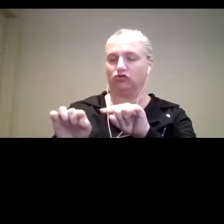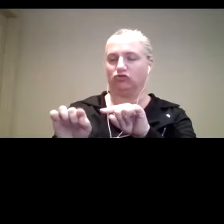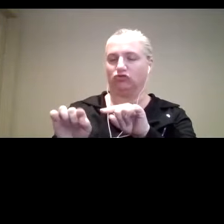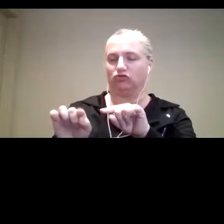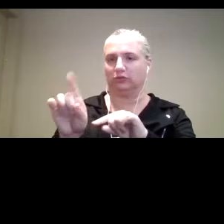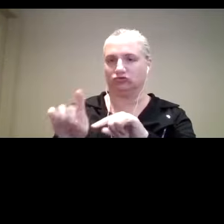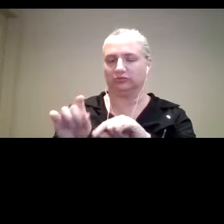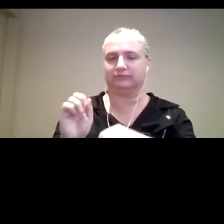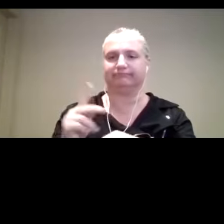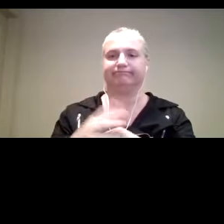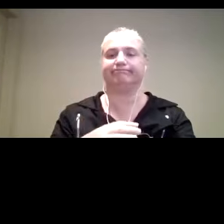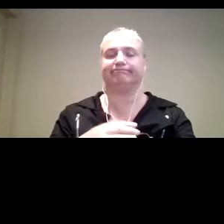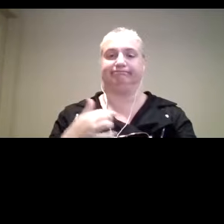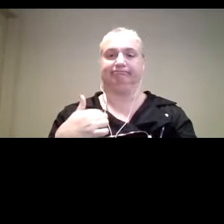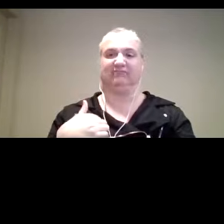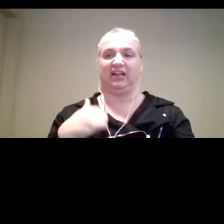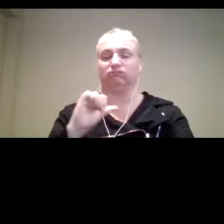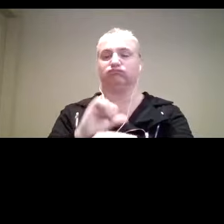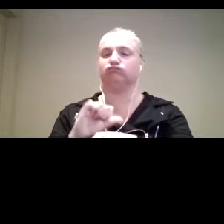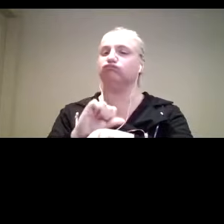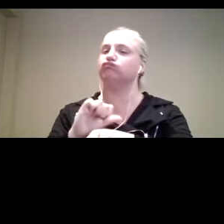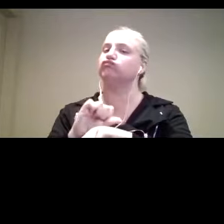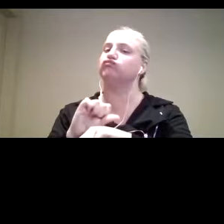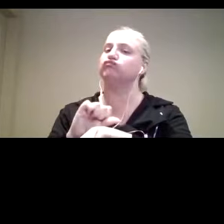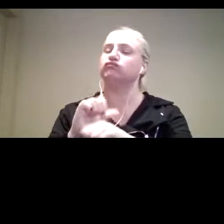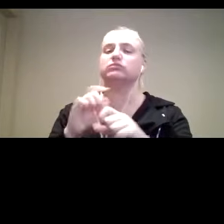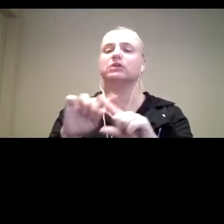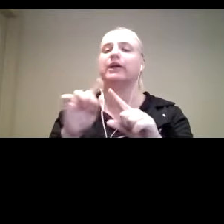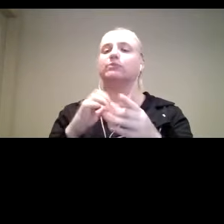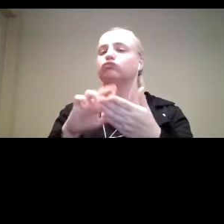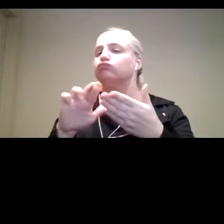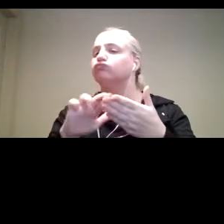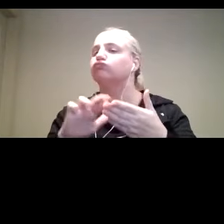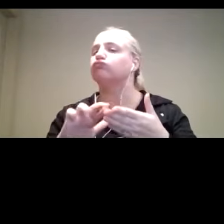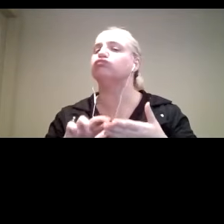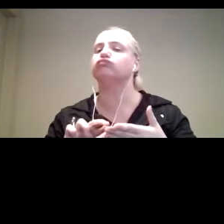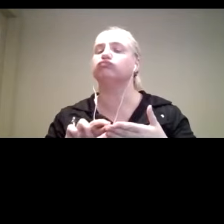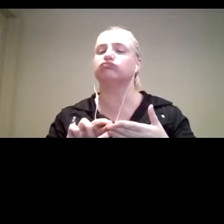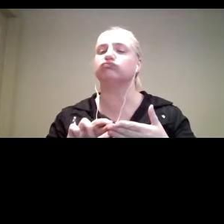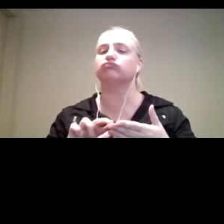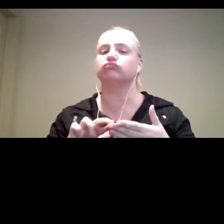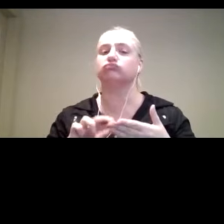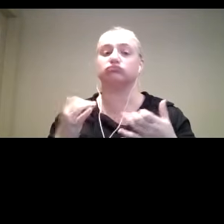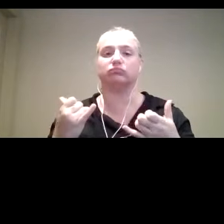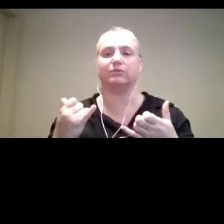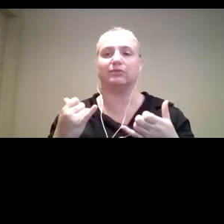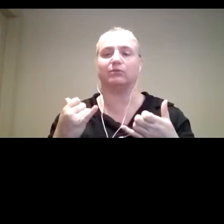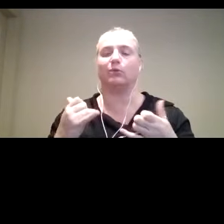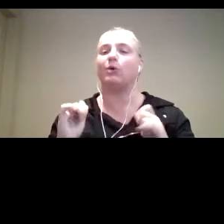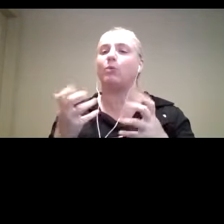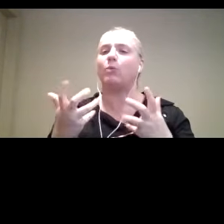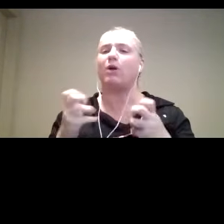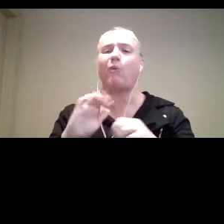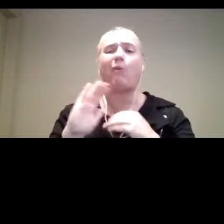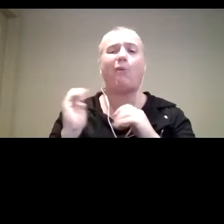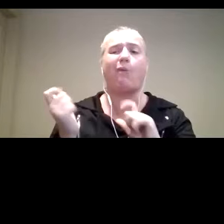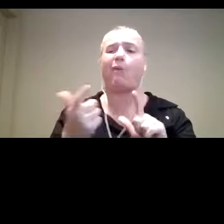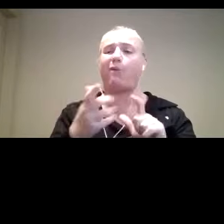So, I am working on some research right now. And I would like to invite all parents of students